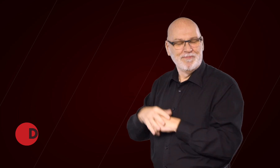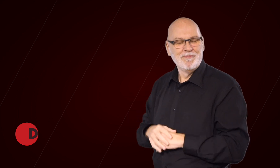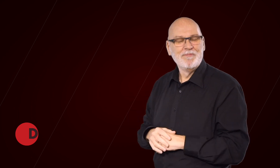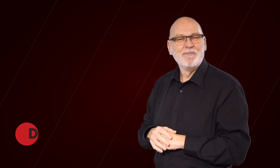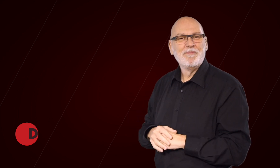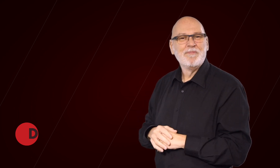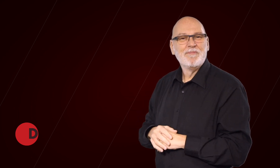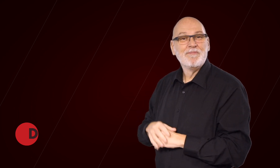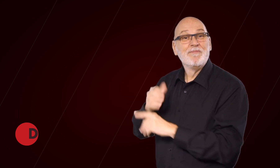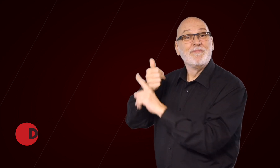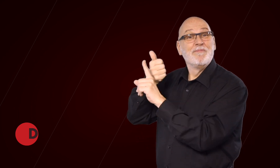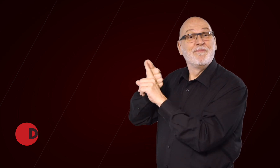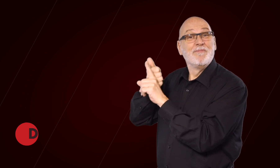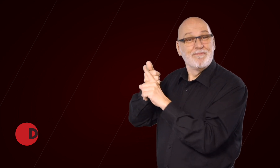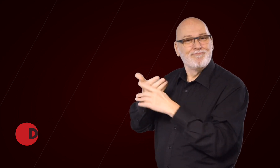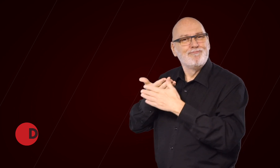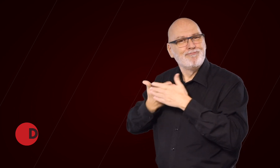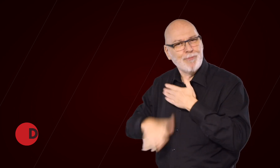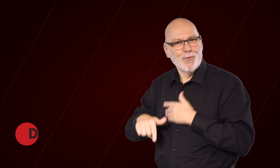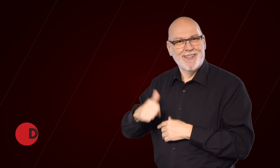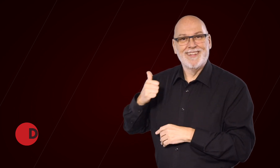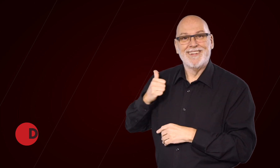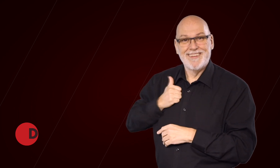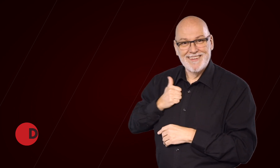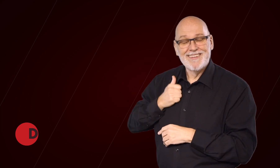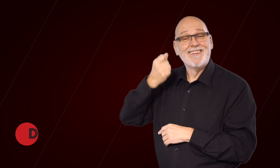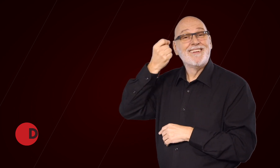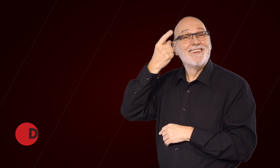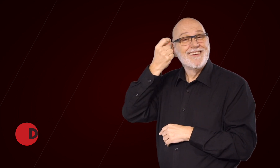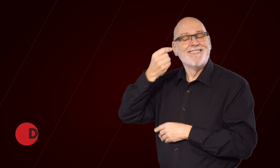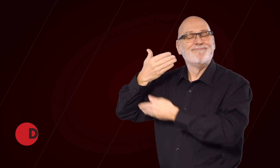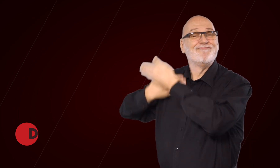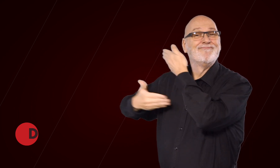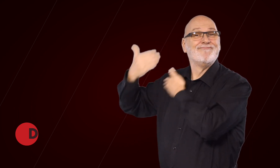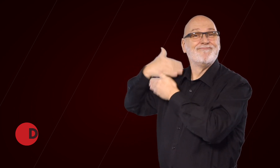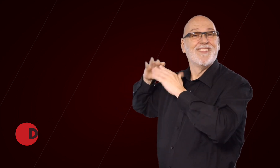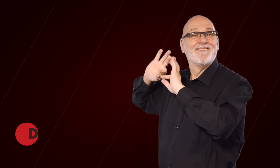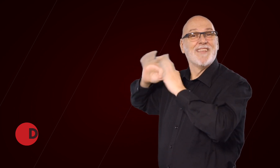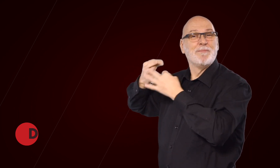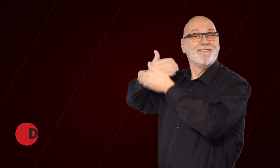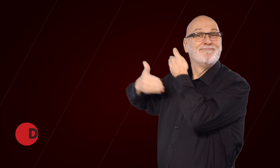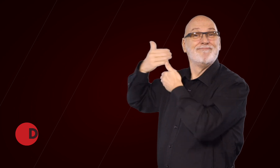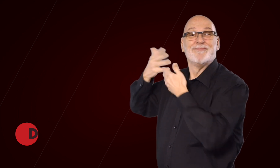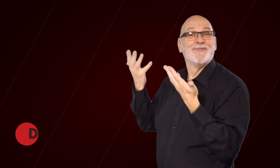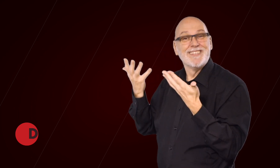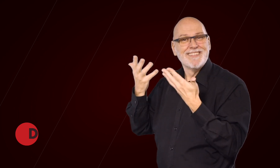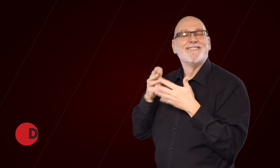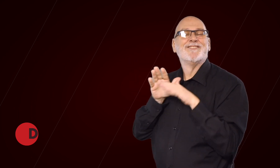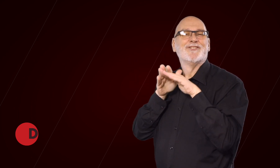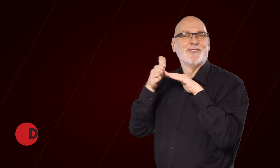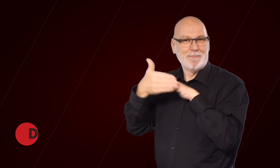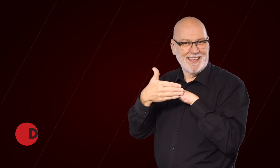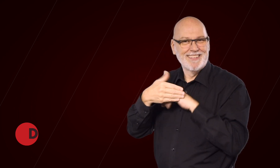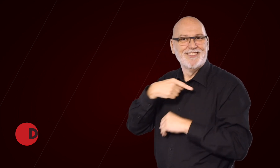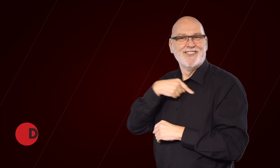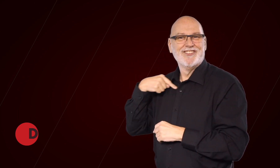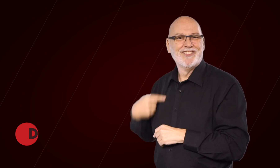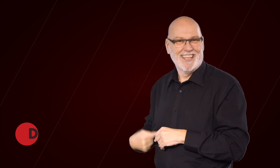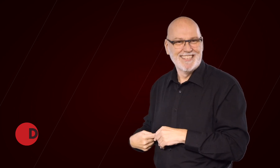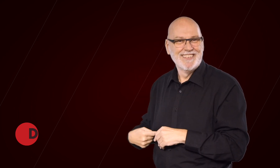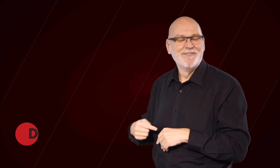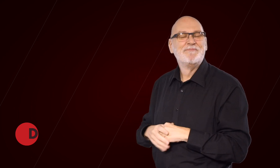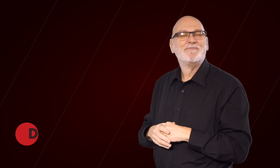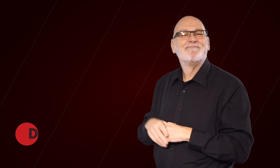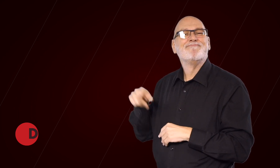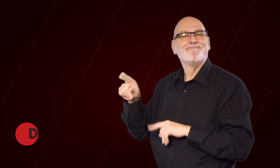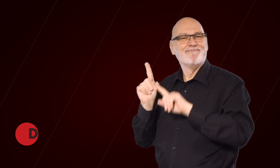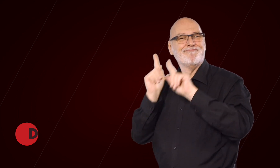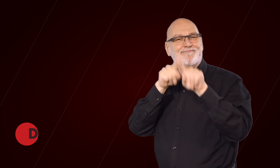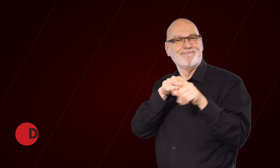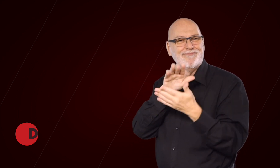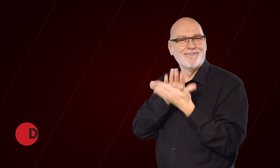in Canada but of Jamaican Chinese ancestry, attended Ernest C.